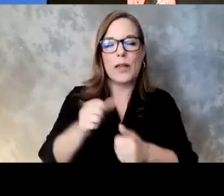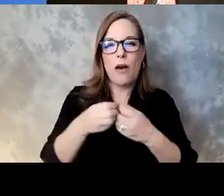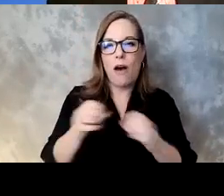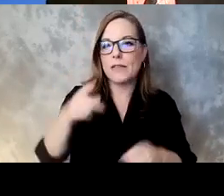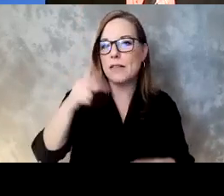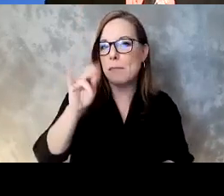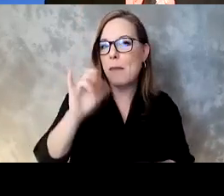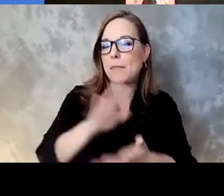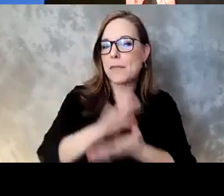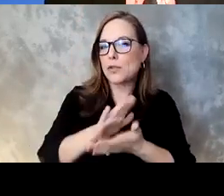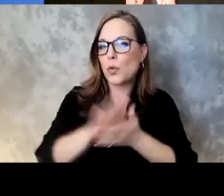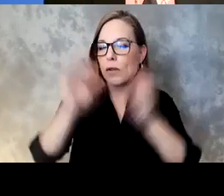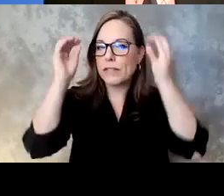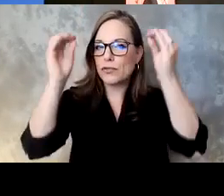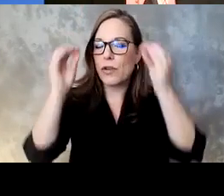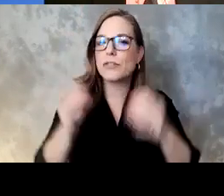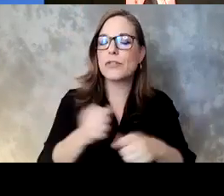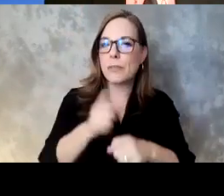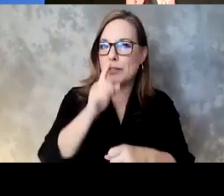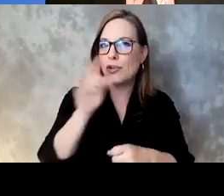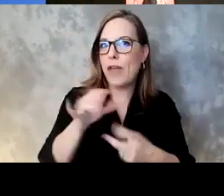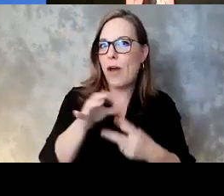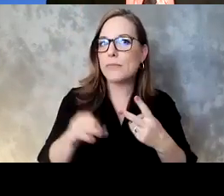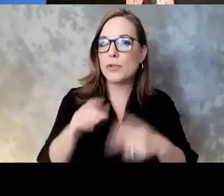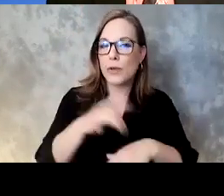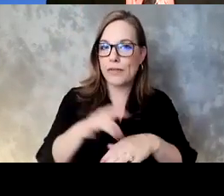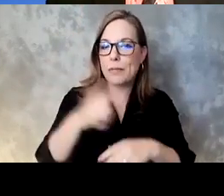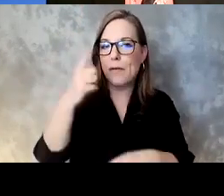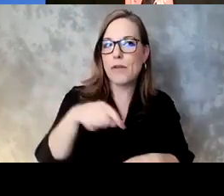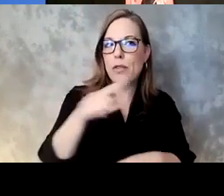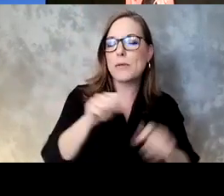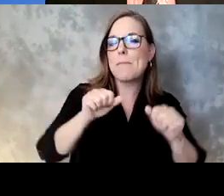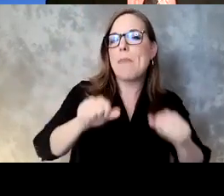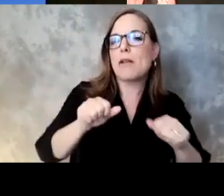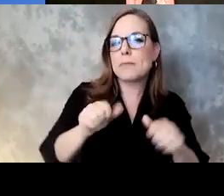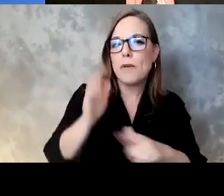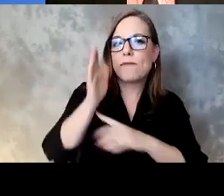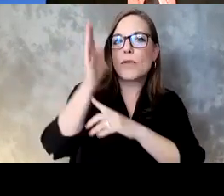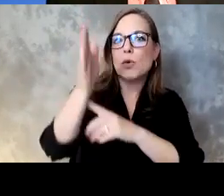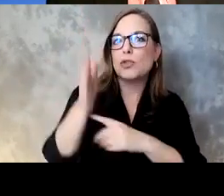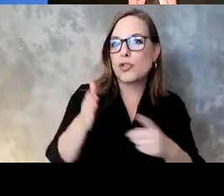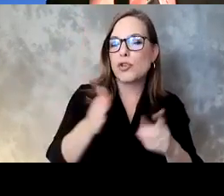that that option was was available for our prospective State Preschool Program applicants.